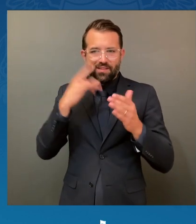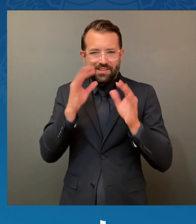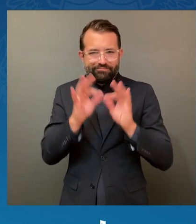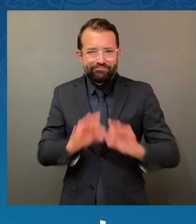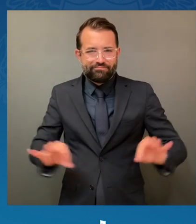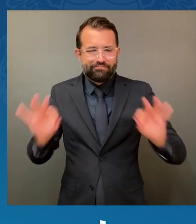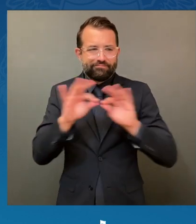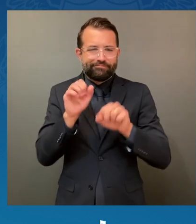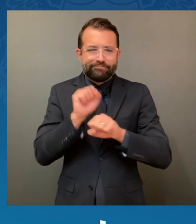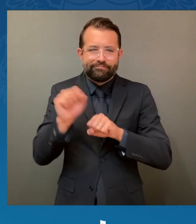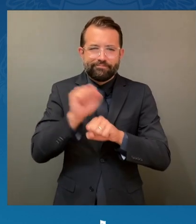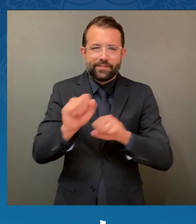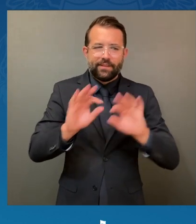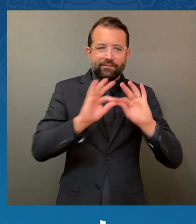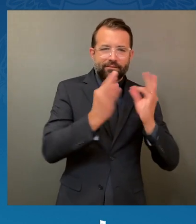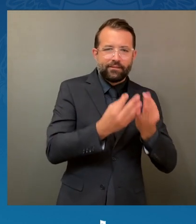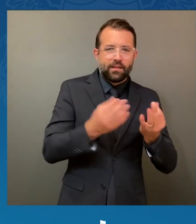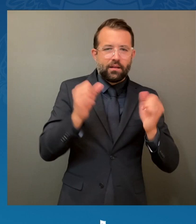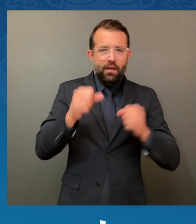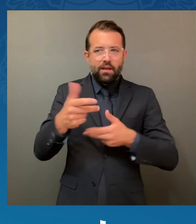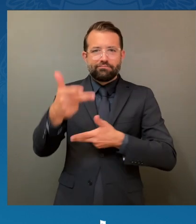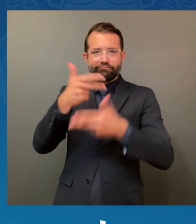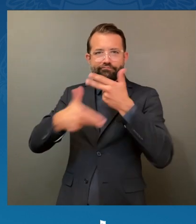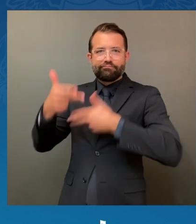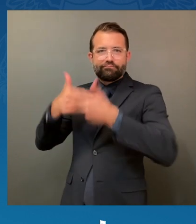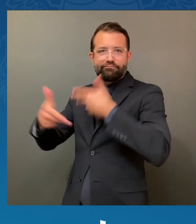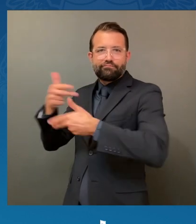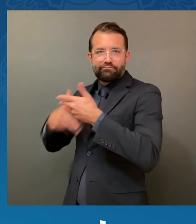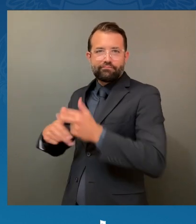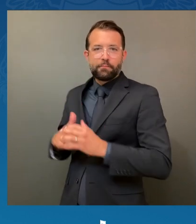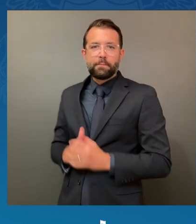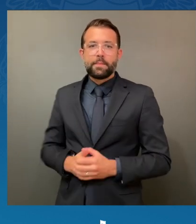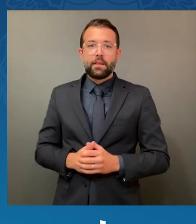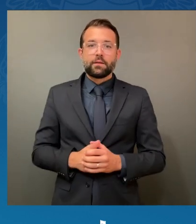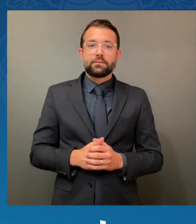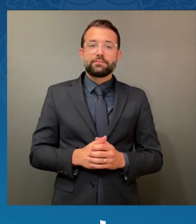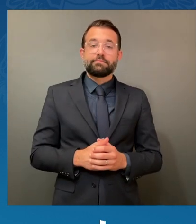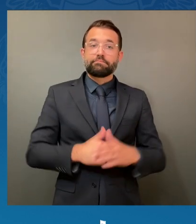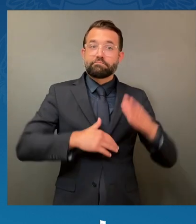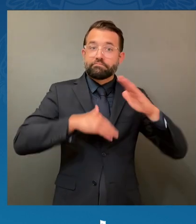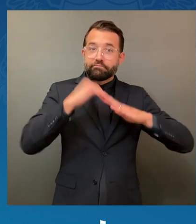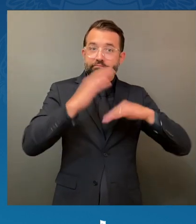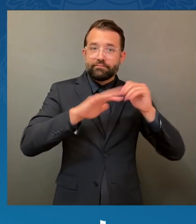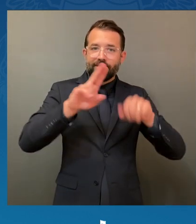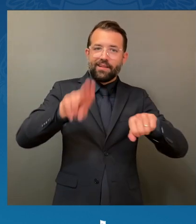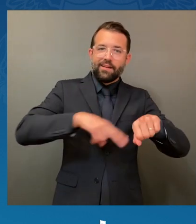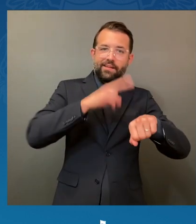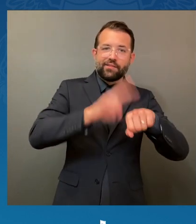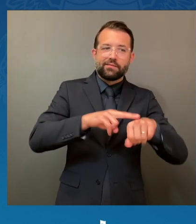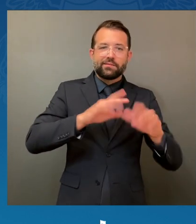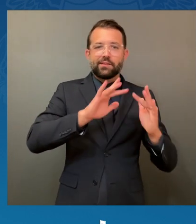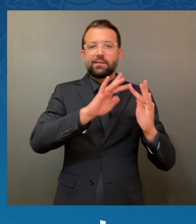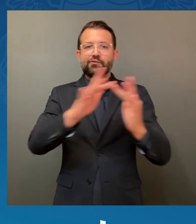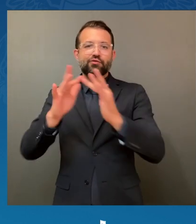And that means building a national network of electric vehicle chargers.